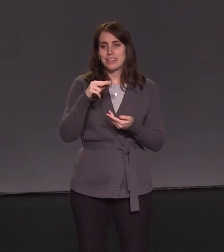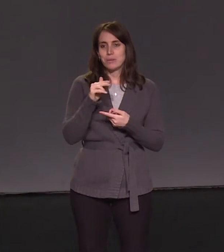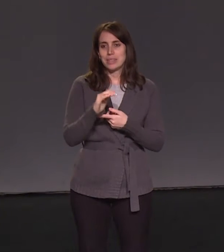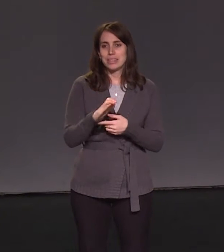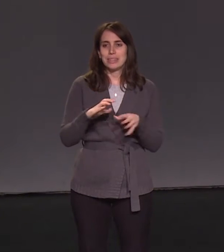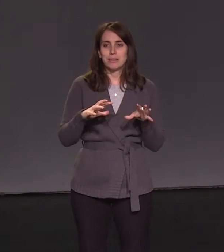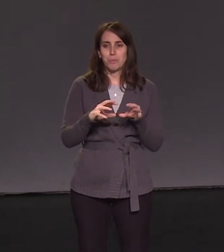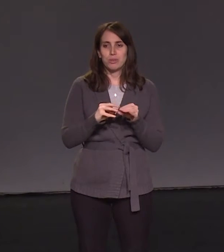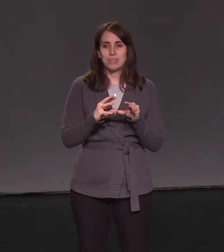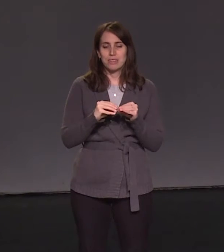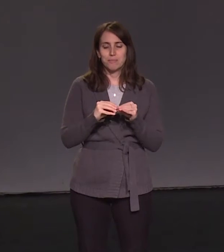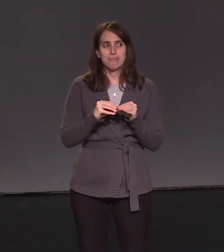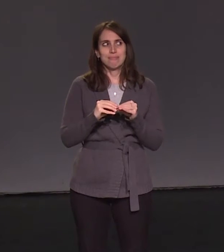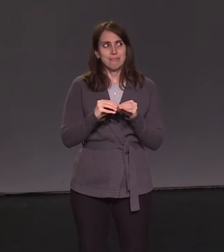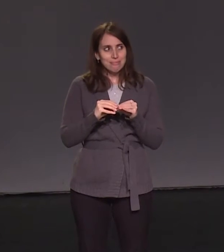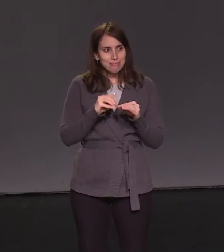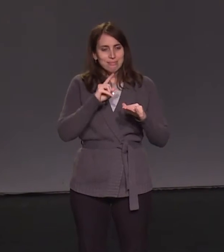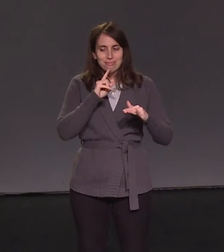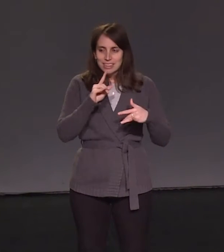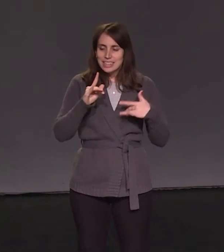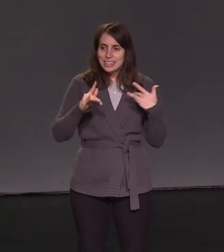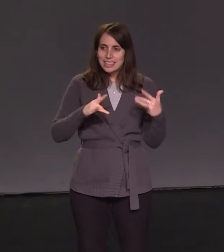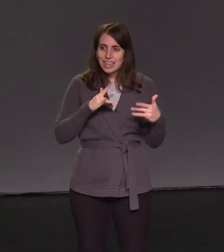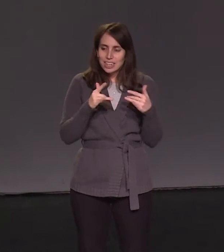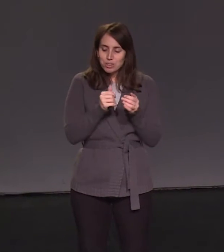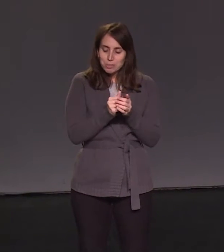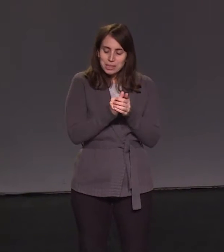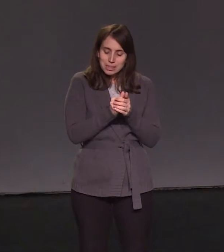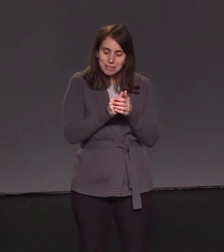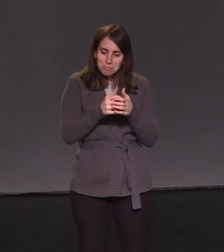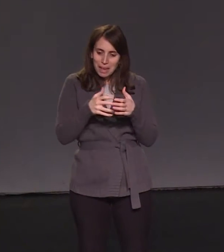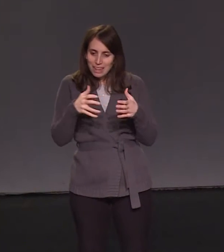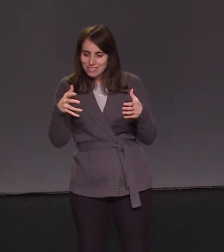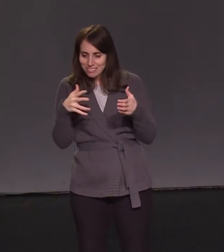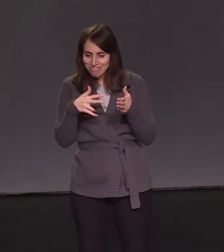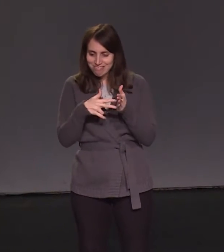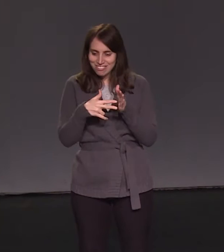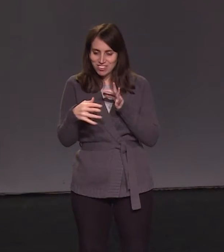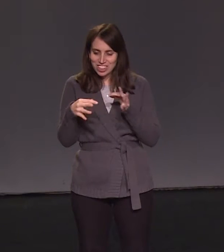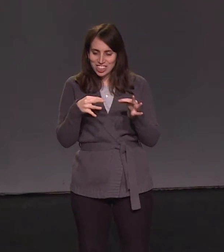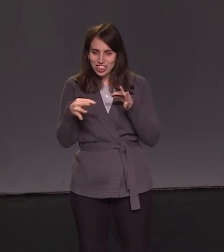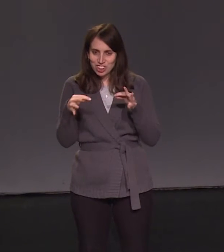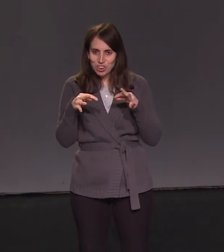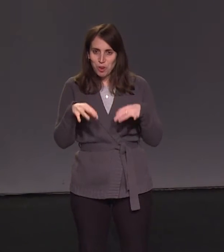And I’m actually really excited to be expanding the definition of hosting through the use of technology.